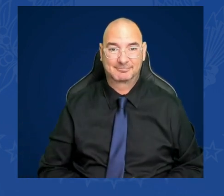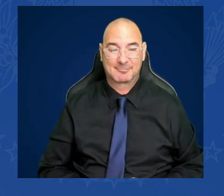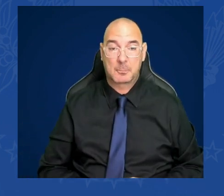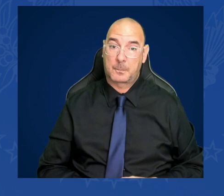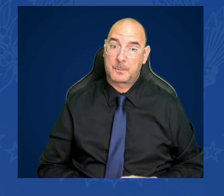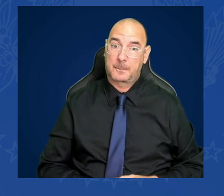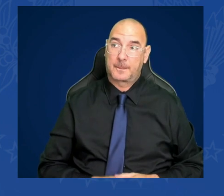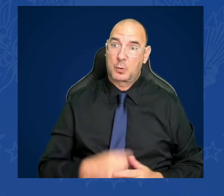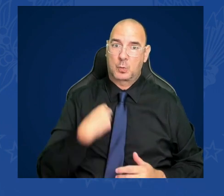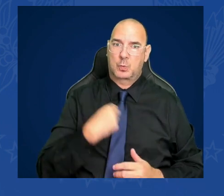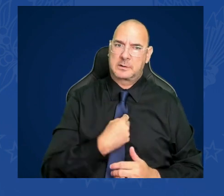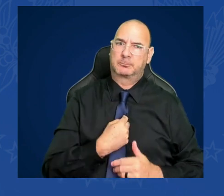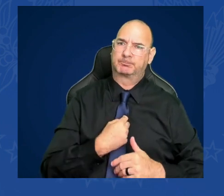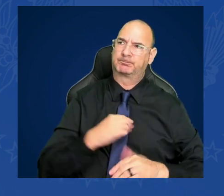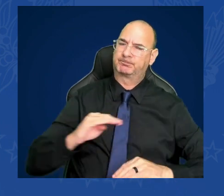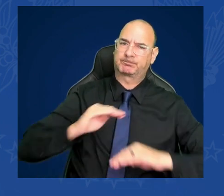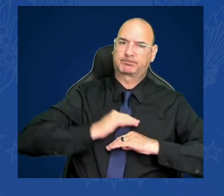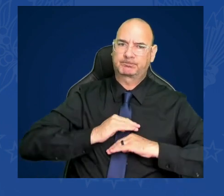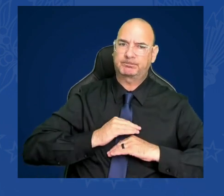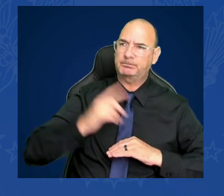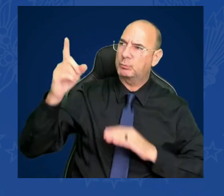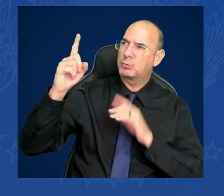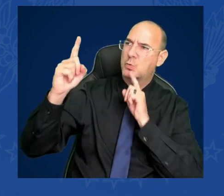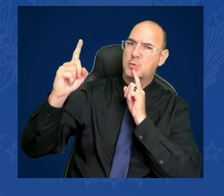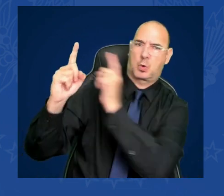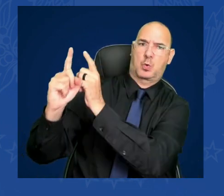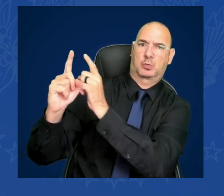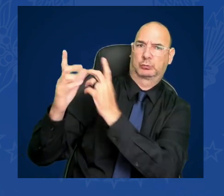and to shape the trajectory of world affairs.